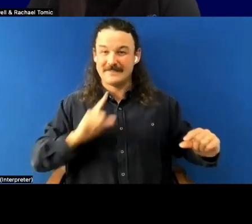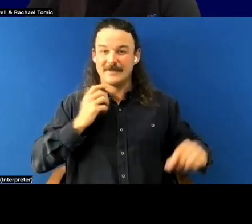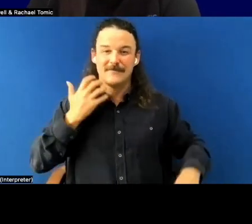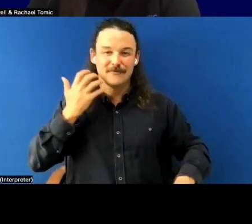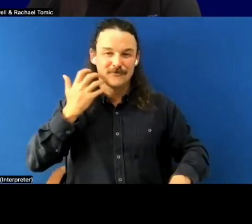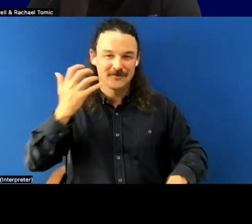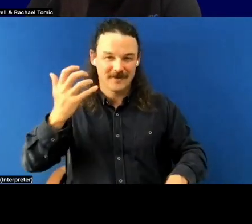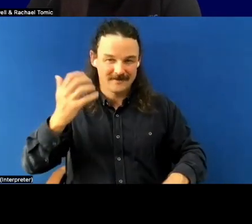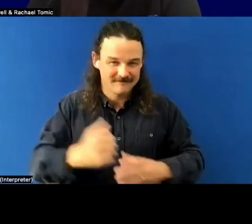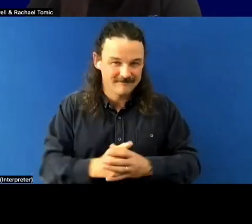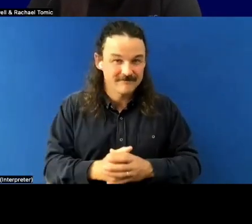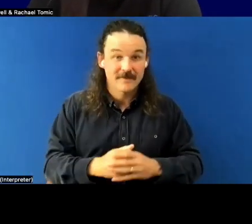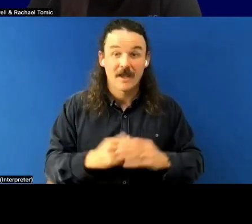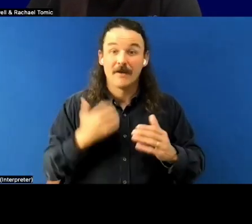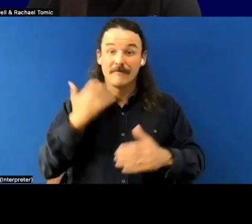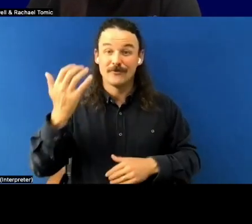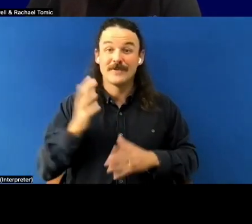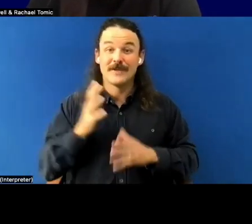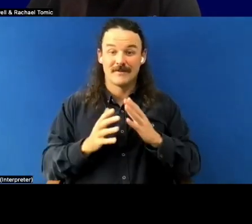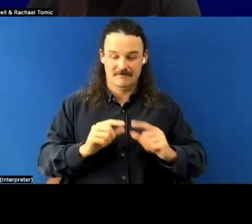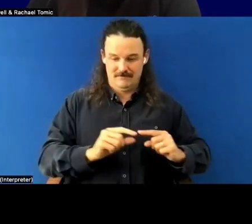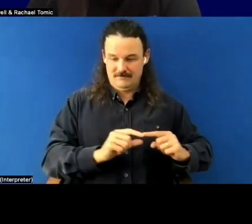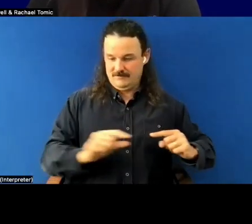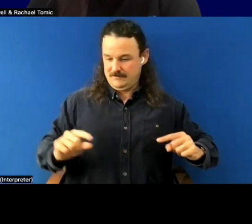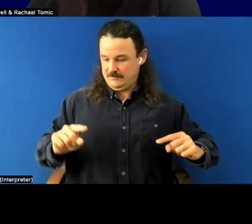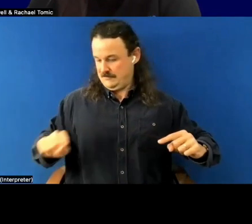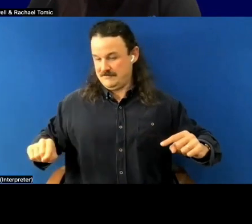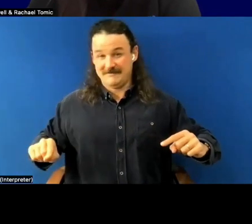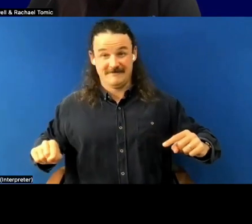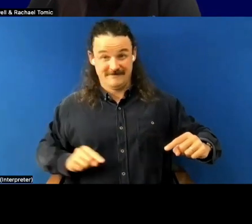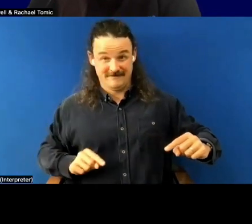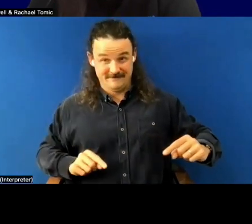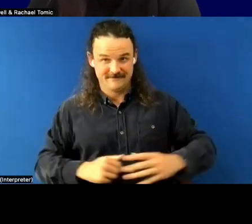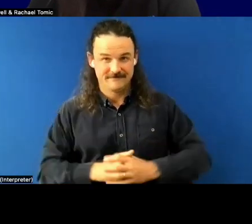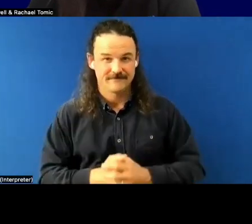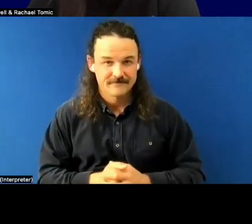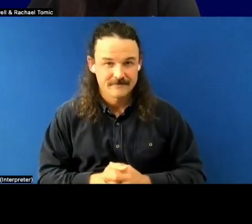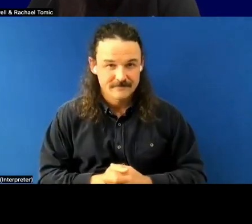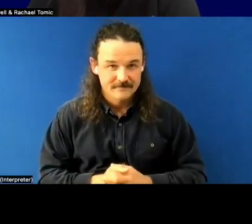The original article that discussed the F-words of childhood disability is called